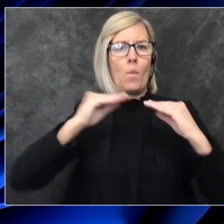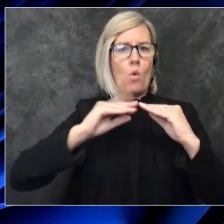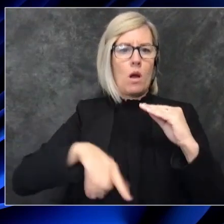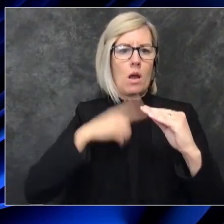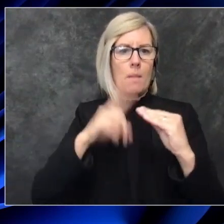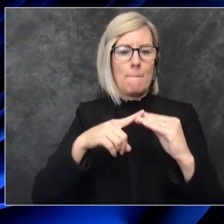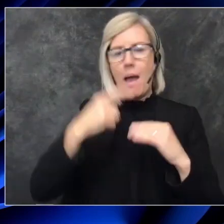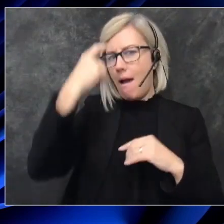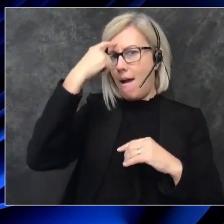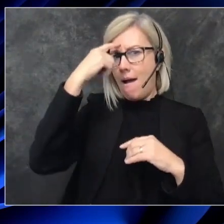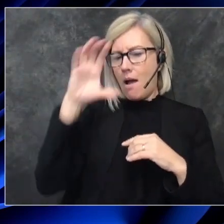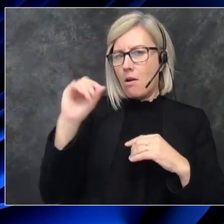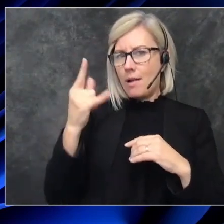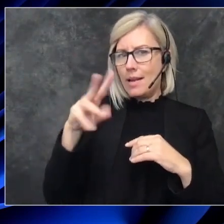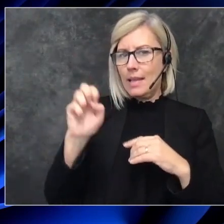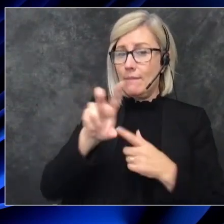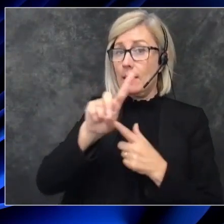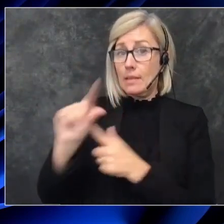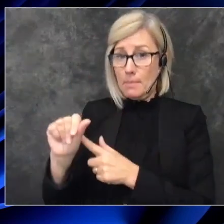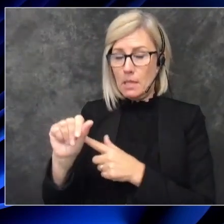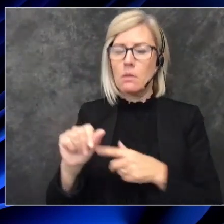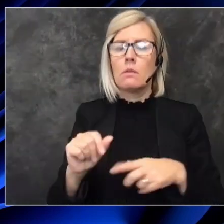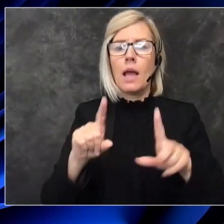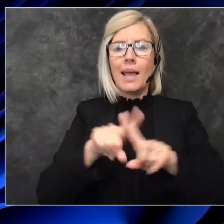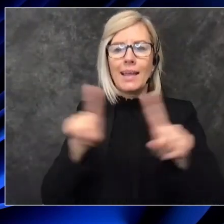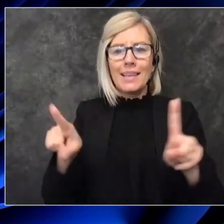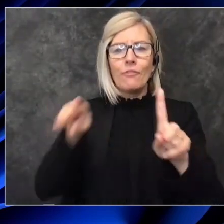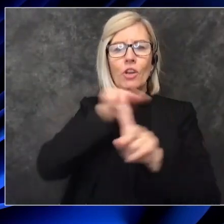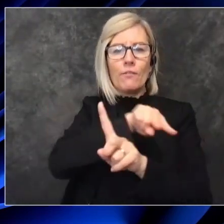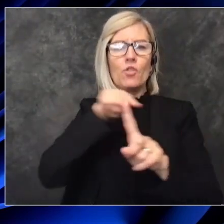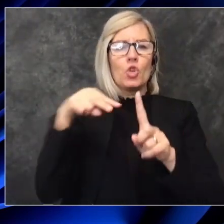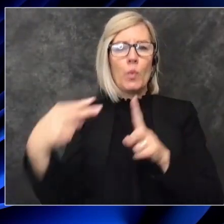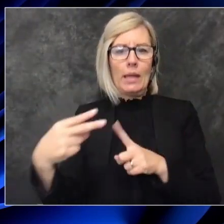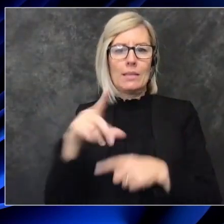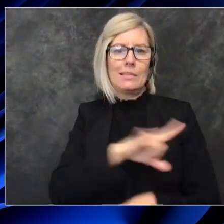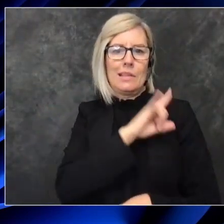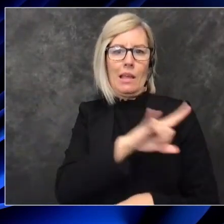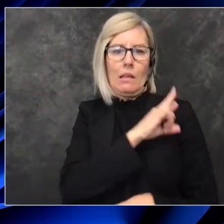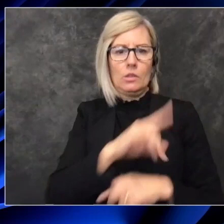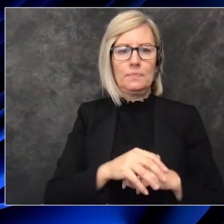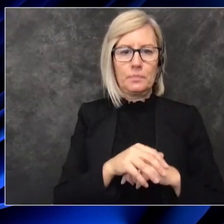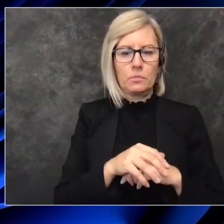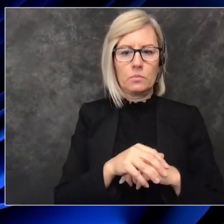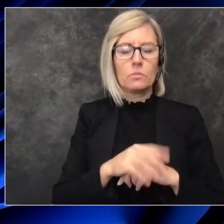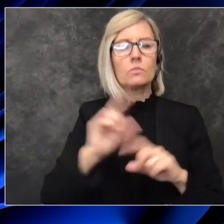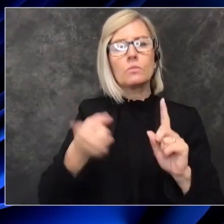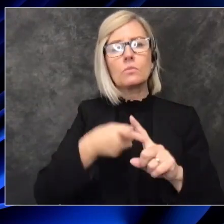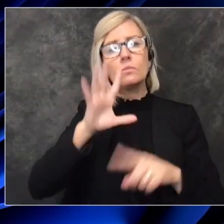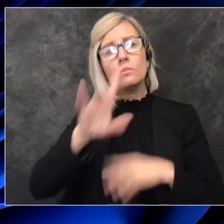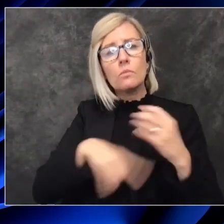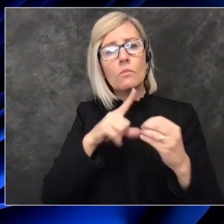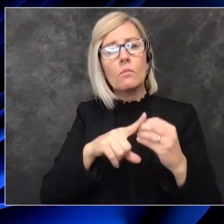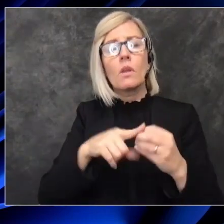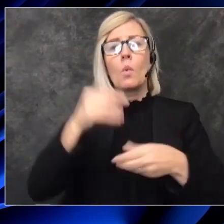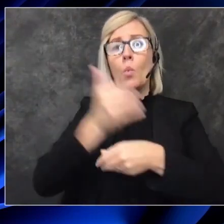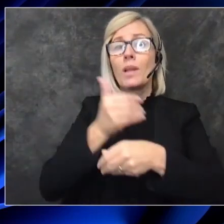and different viewing styles in edge. You know, whenever we talk about Windows, we like to talk about Edge as well.